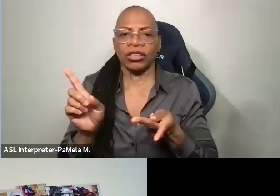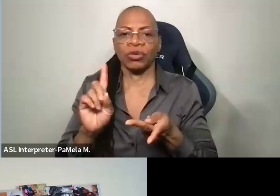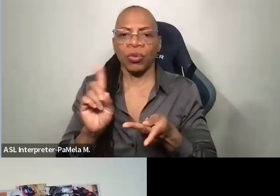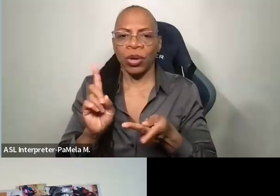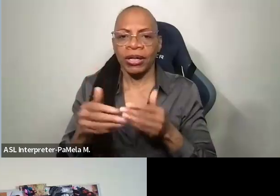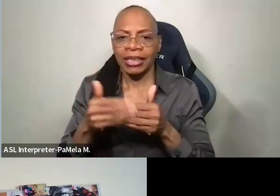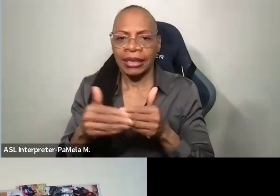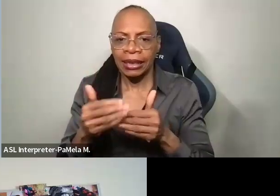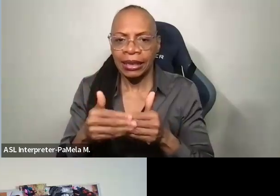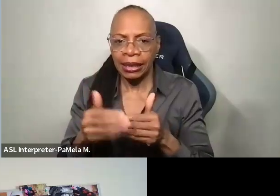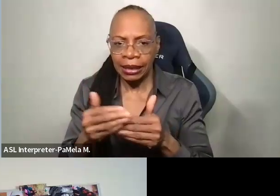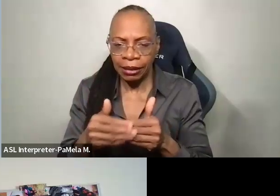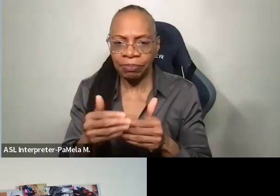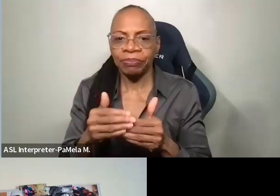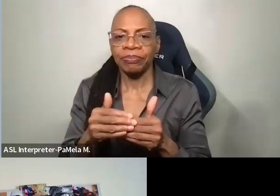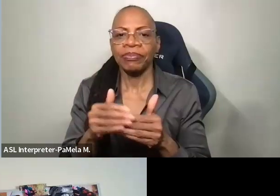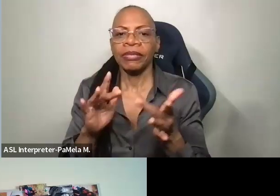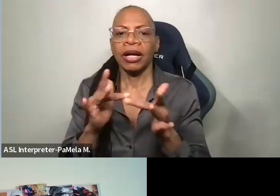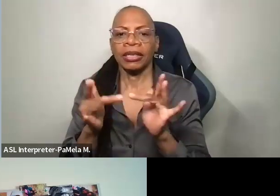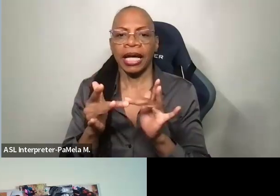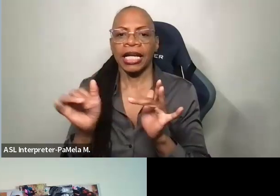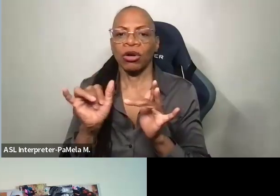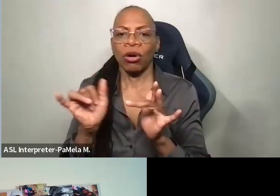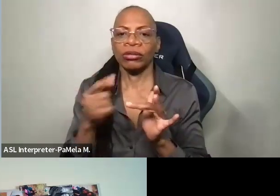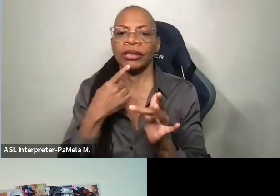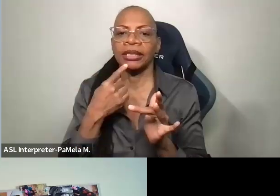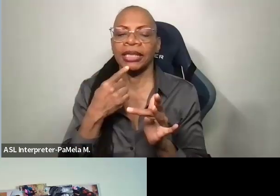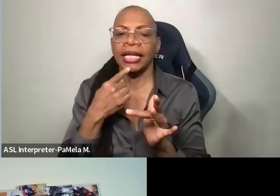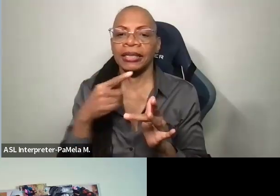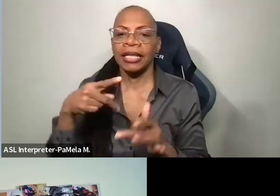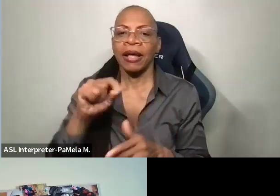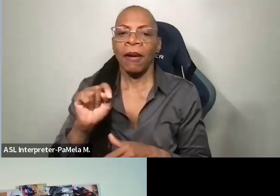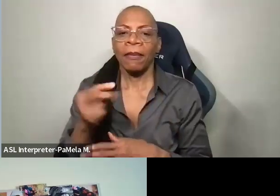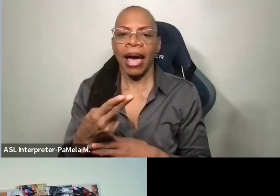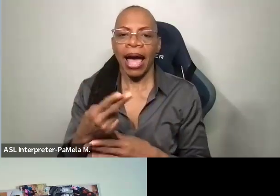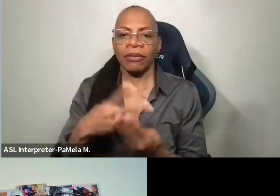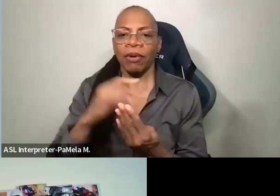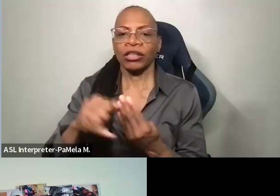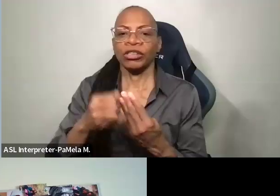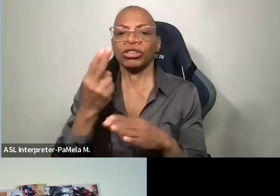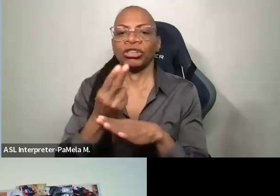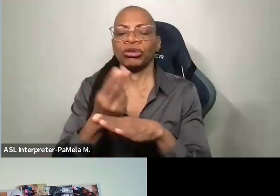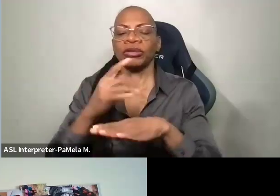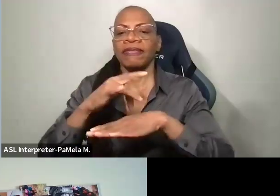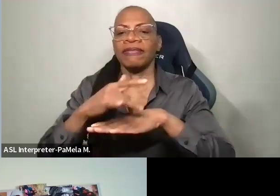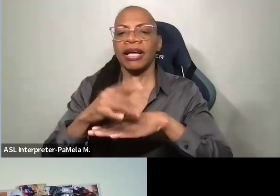"PATH projects should use available data to determine the client's primary place of residence